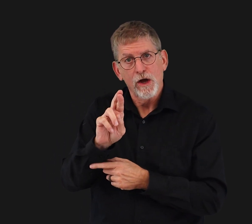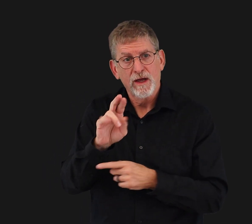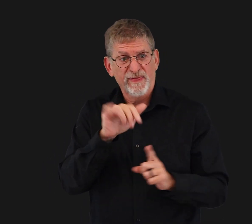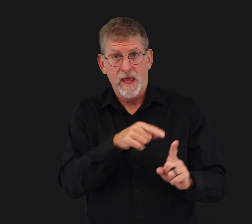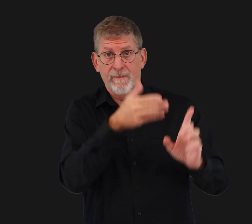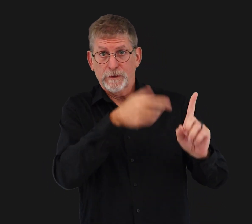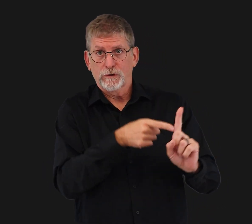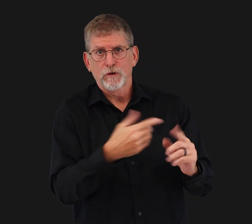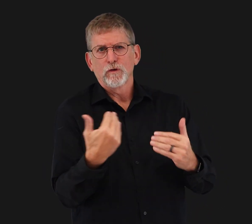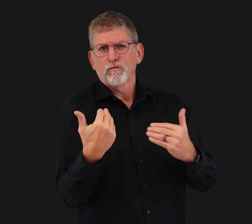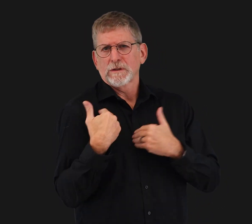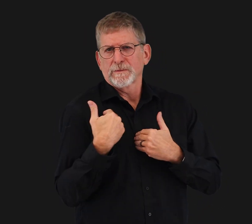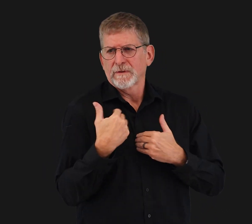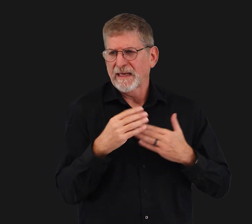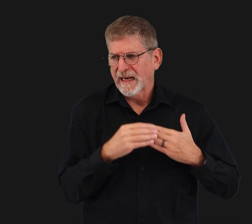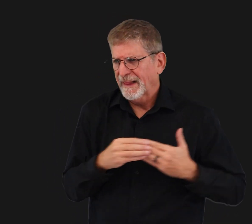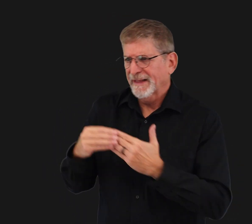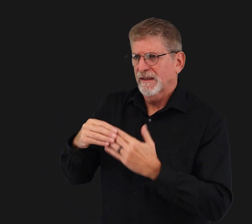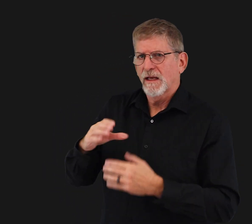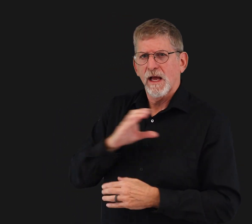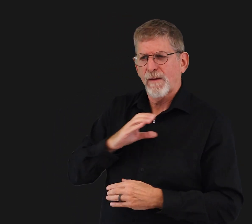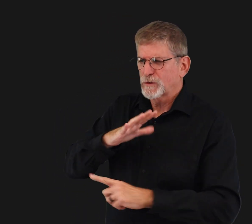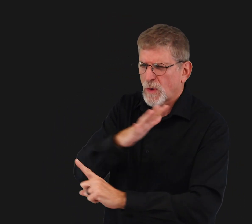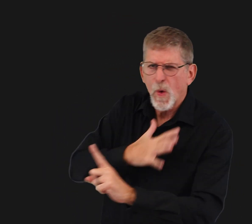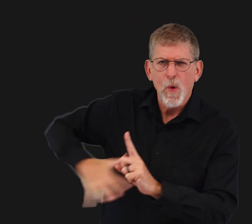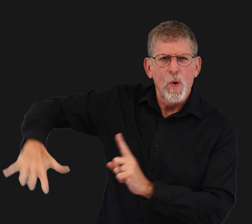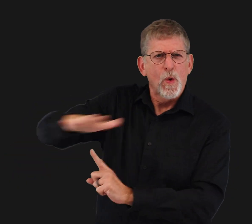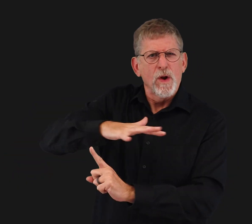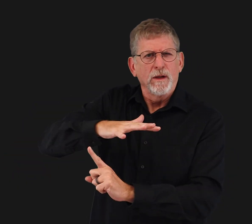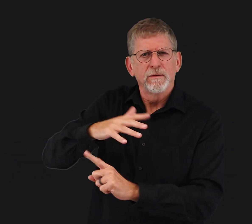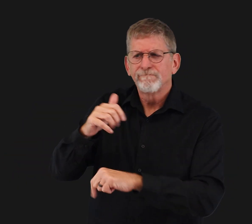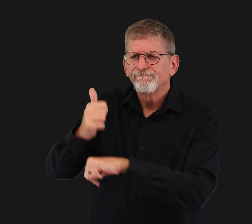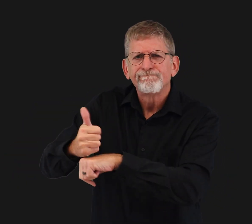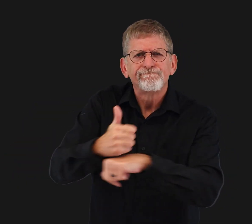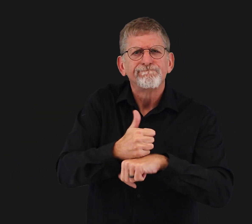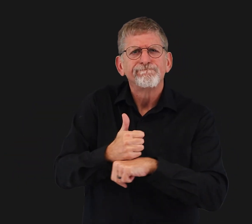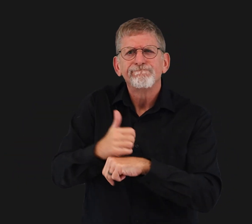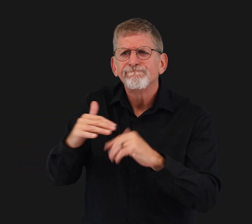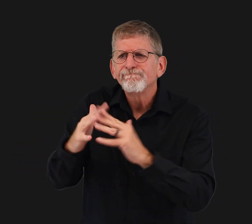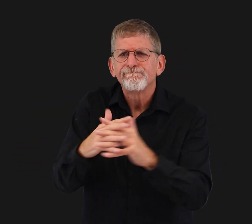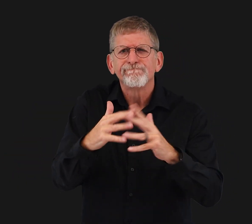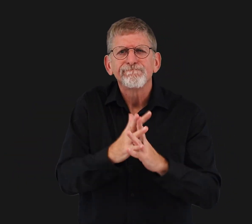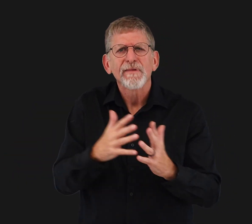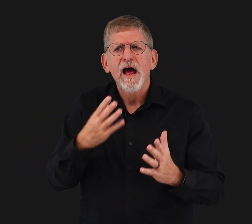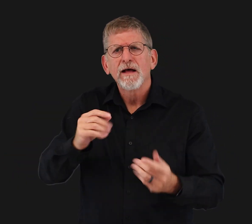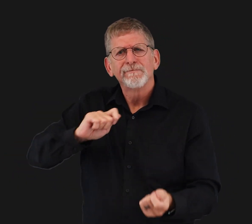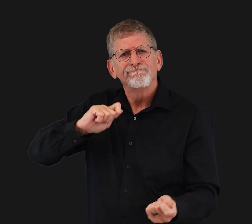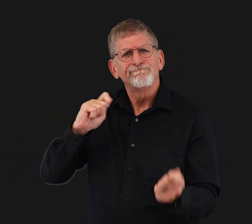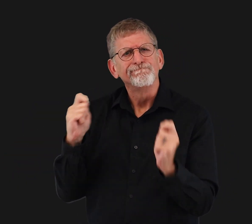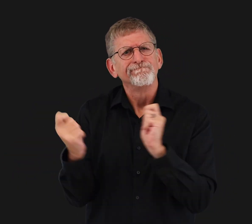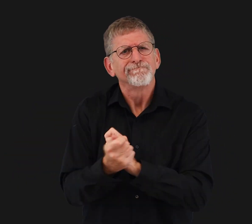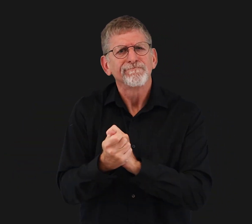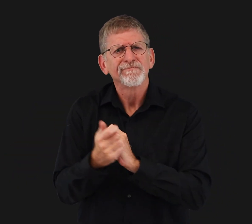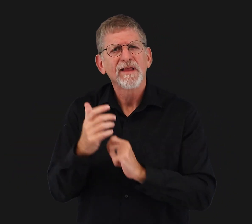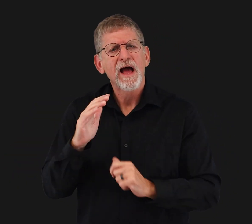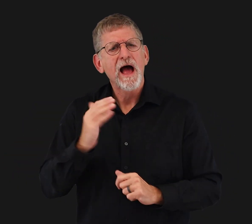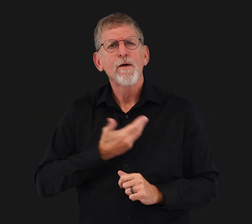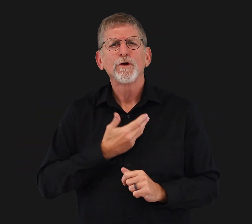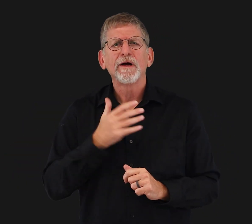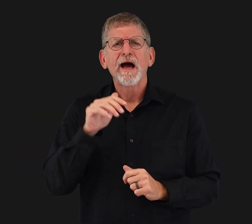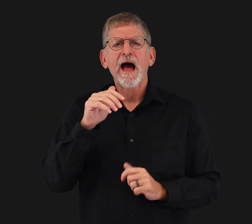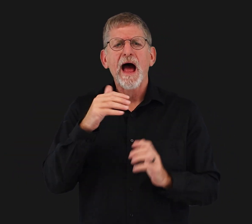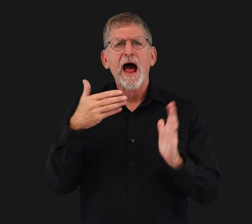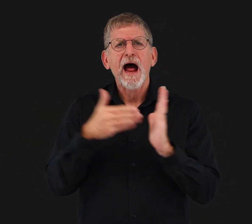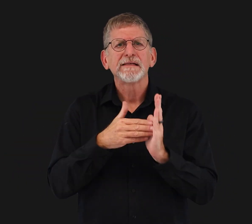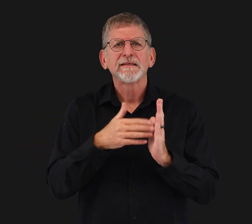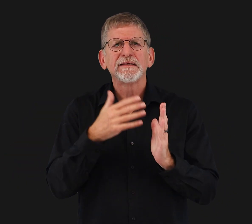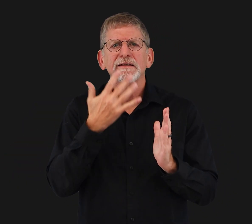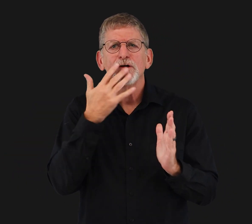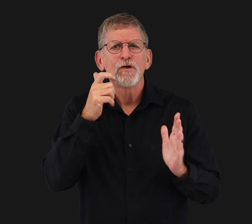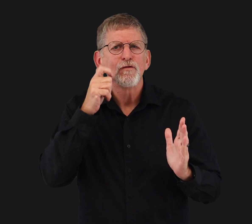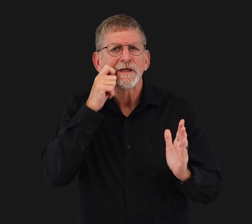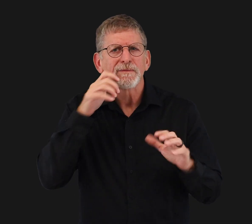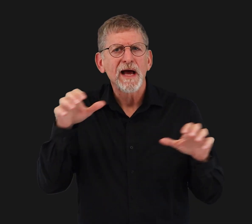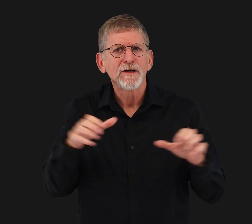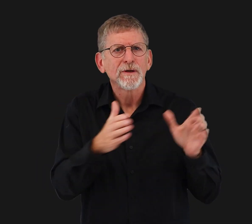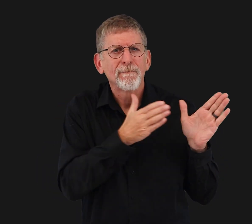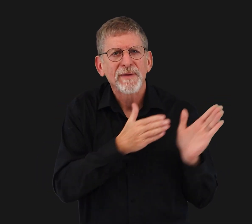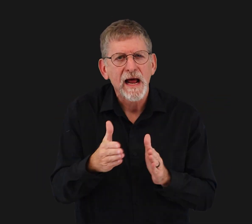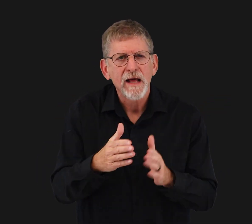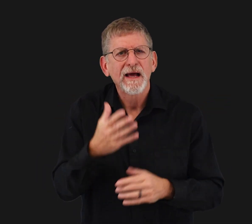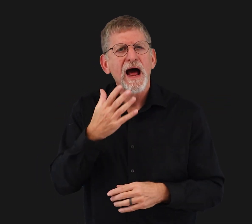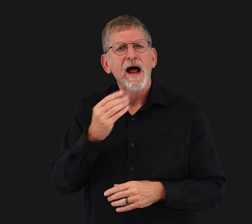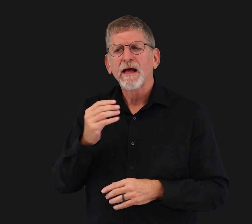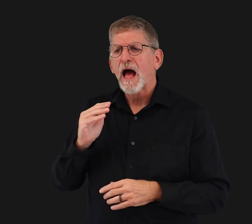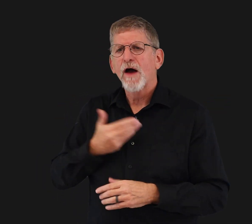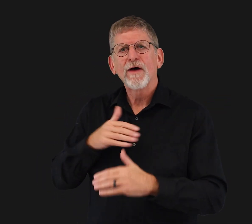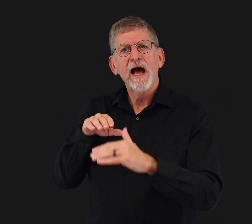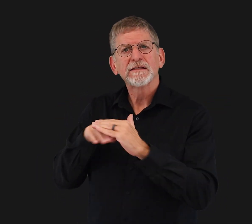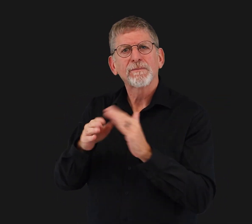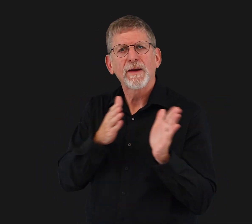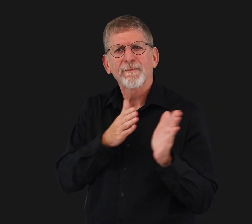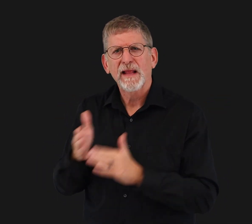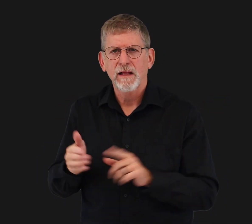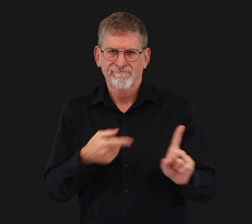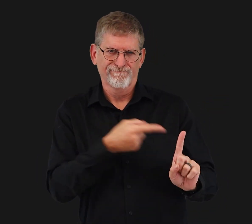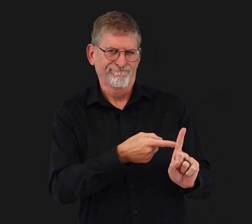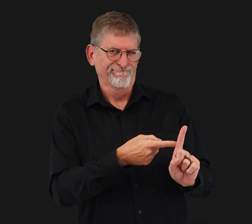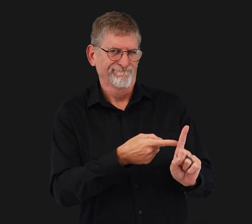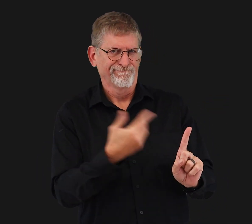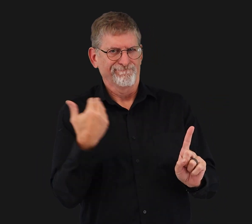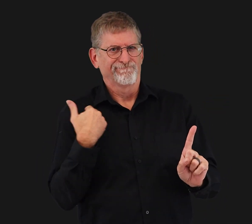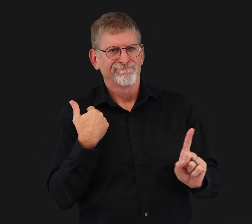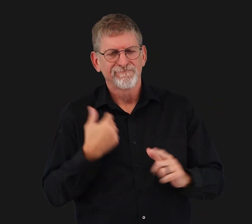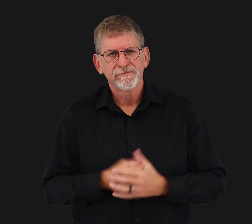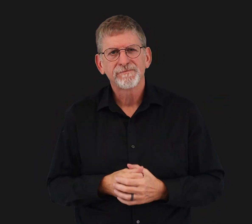for leading the Commission-wide implementation and evolution of our Anti-Racism Action Plan and our Accessibility Plan.